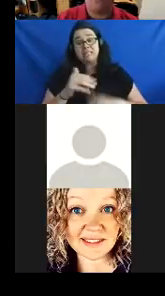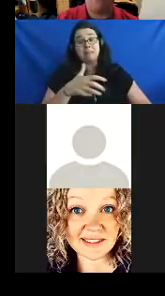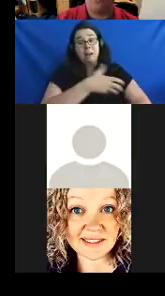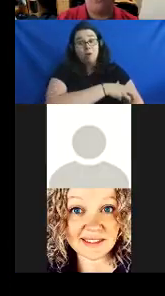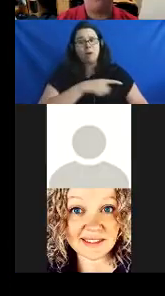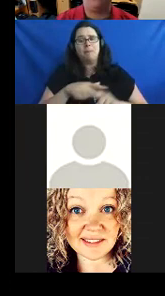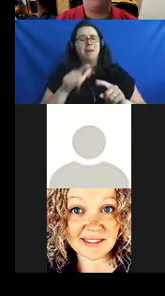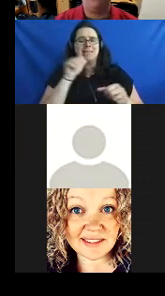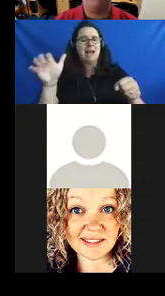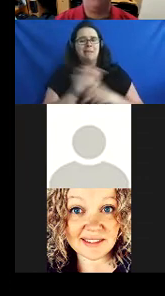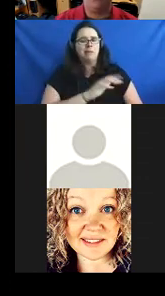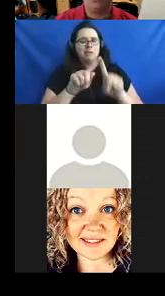FULL SPEECH READER.